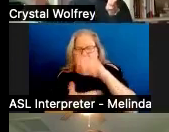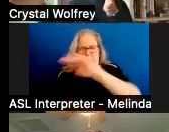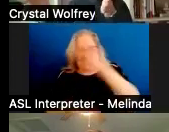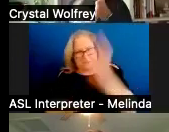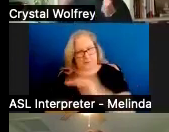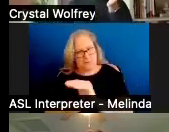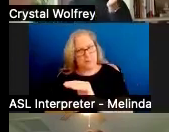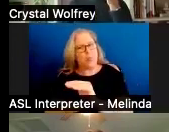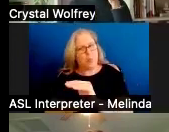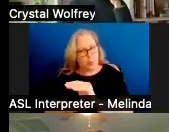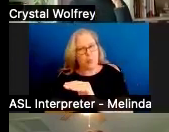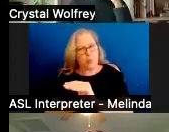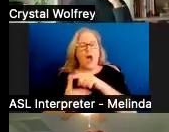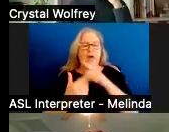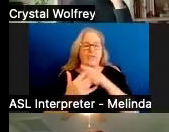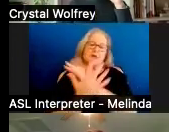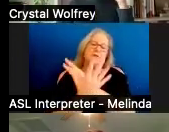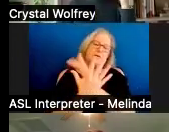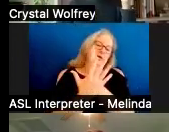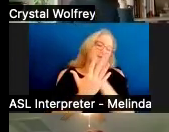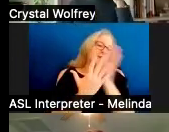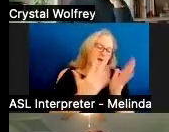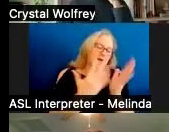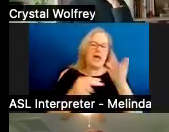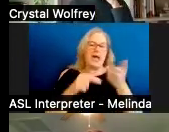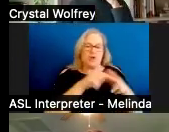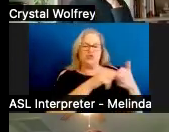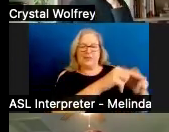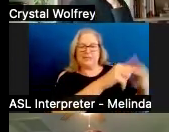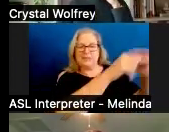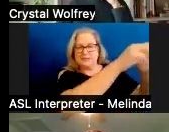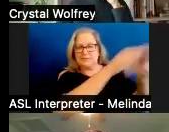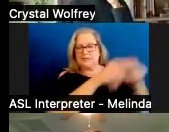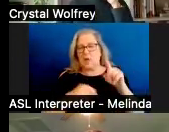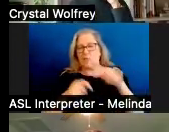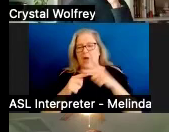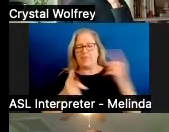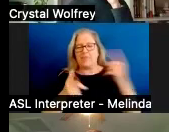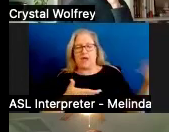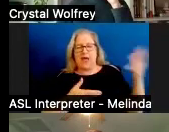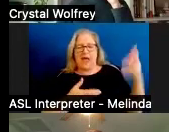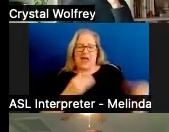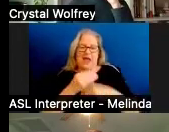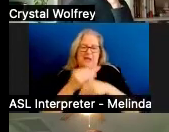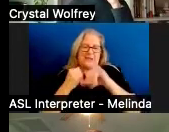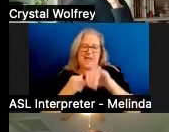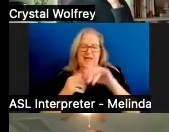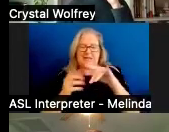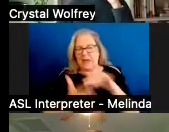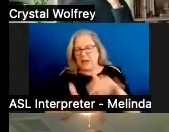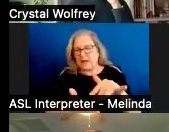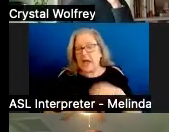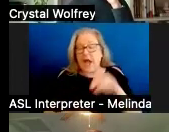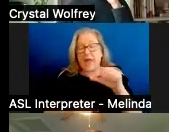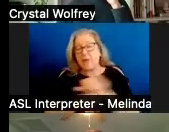and then the out years increased as they could bring on that study that needed the IND, and the award was ultimately released,